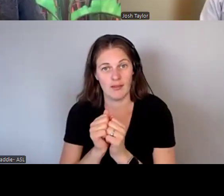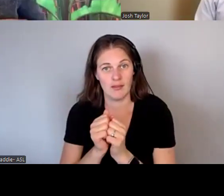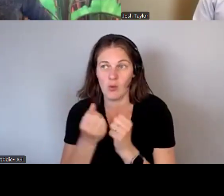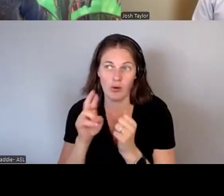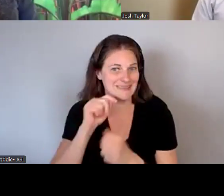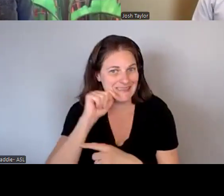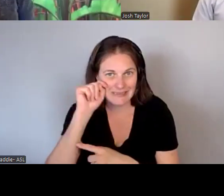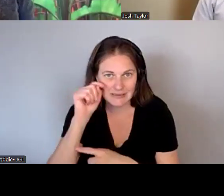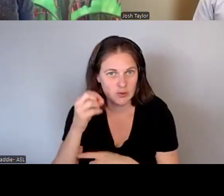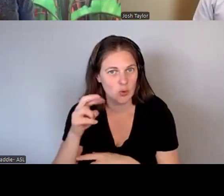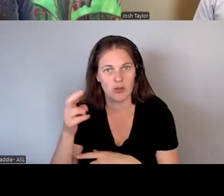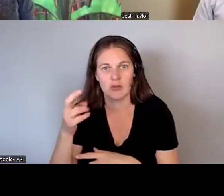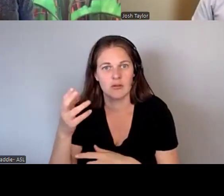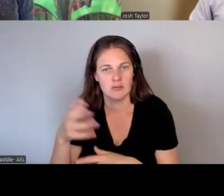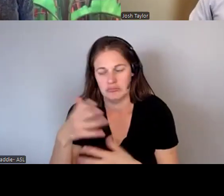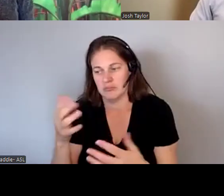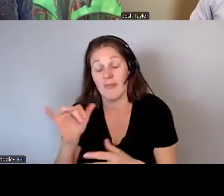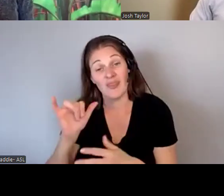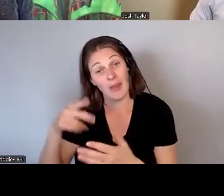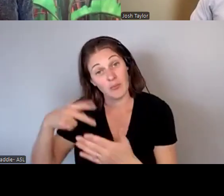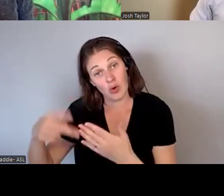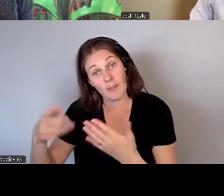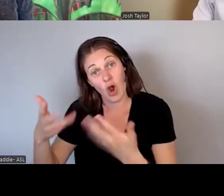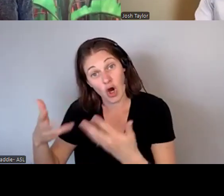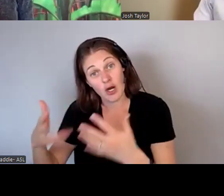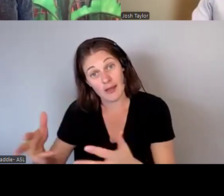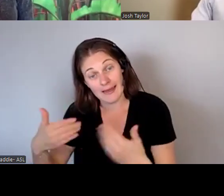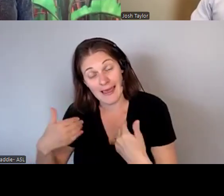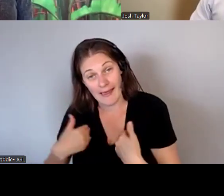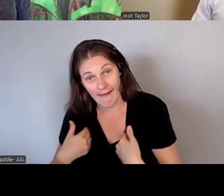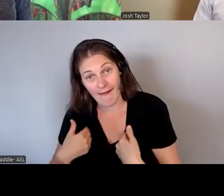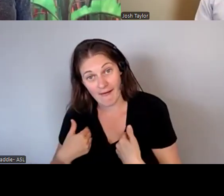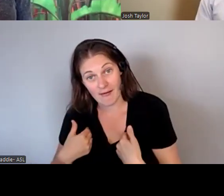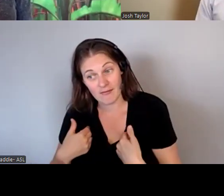or, you know, are the programs that you already do accessible to people